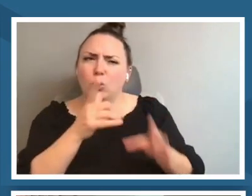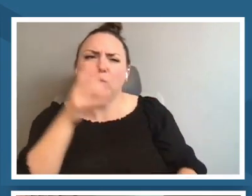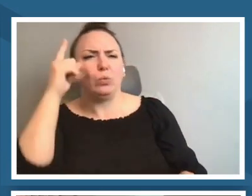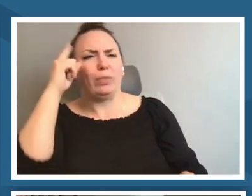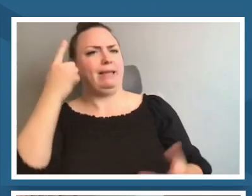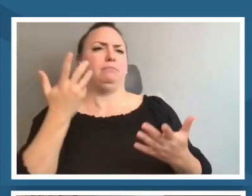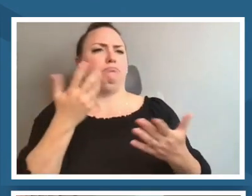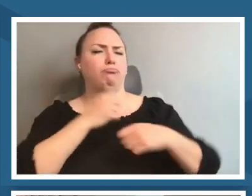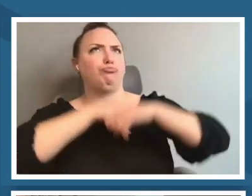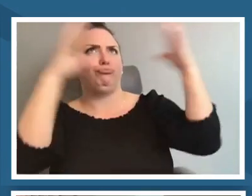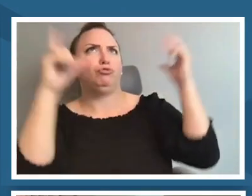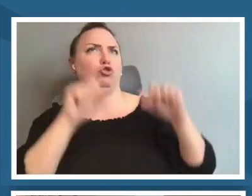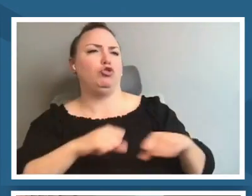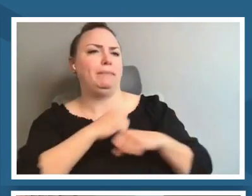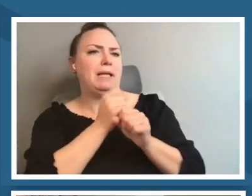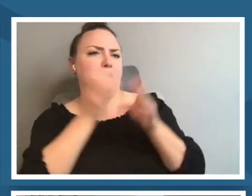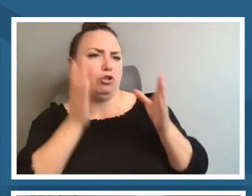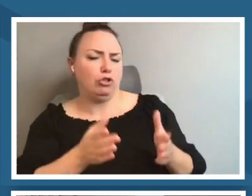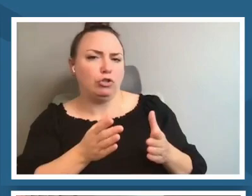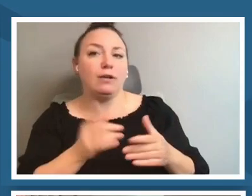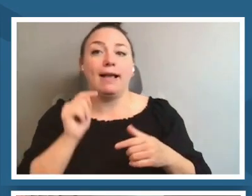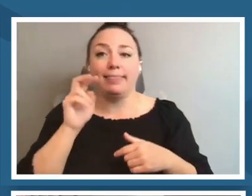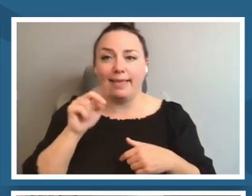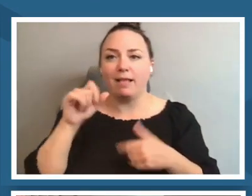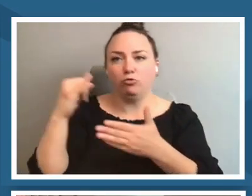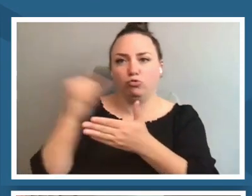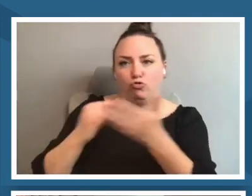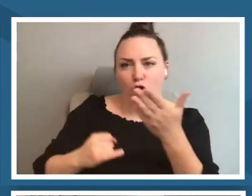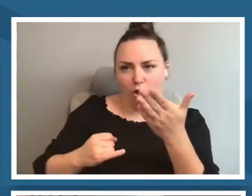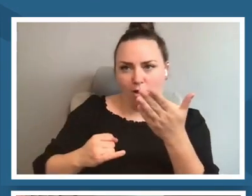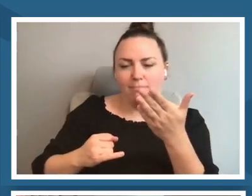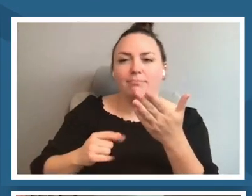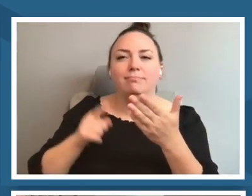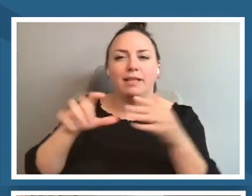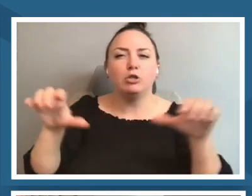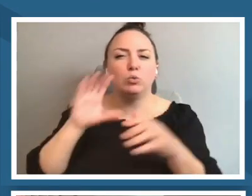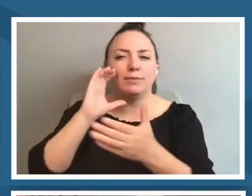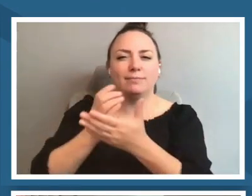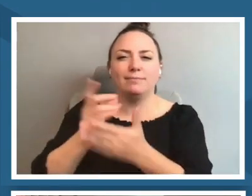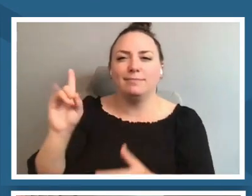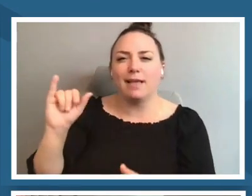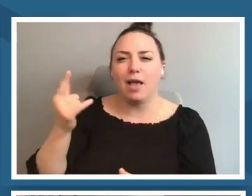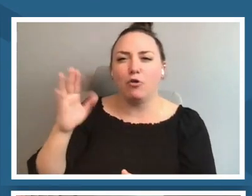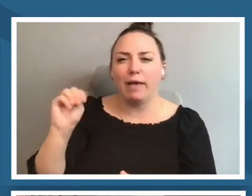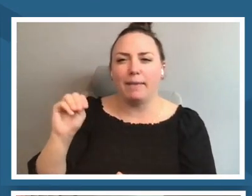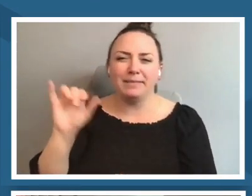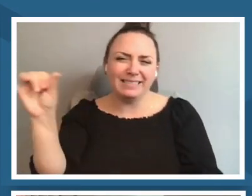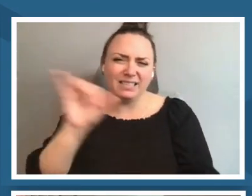and then they have to draw and so they do diagrams kind of like an exploded